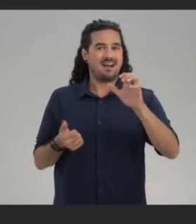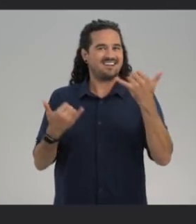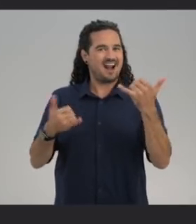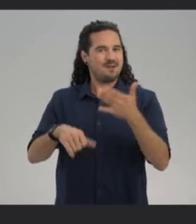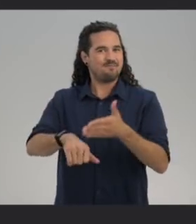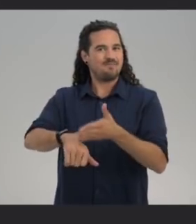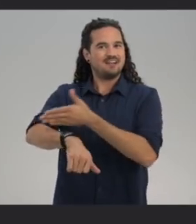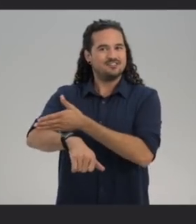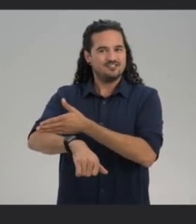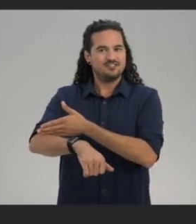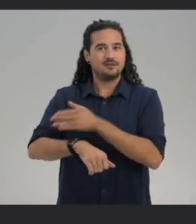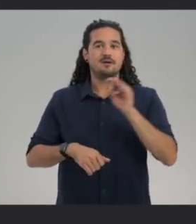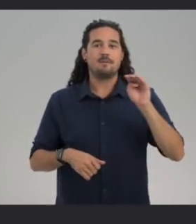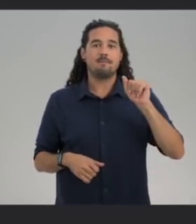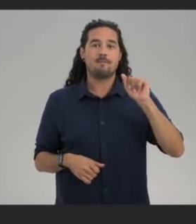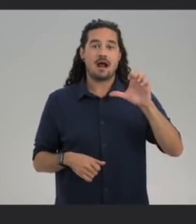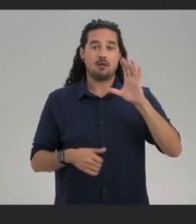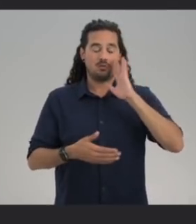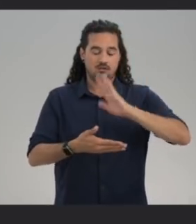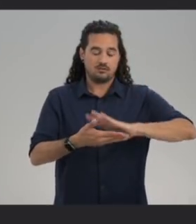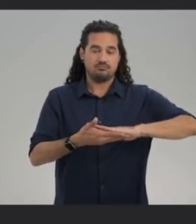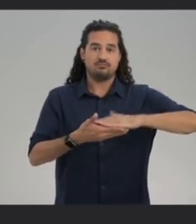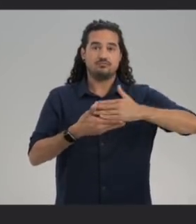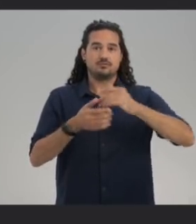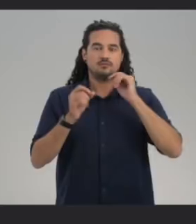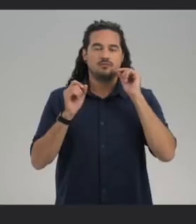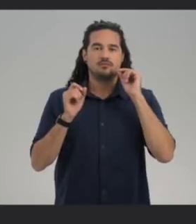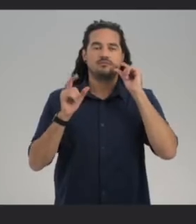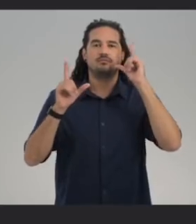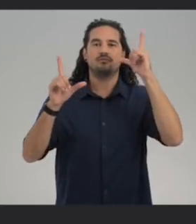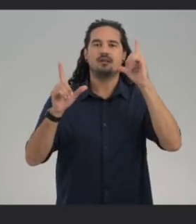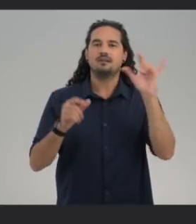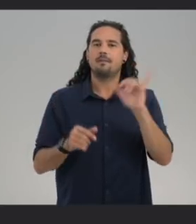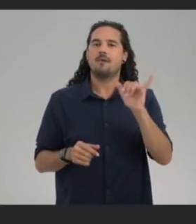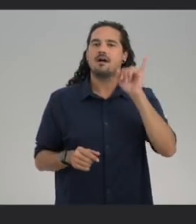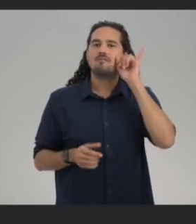Your Mac now instantly wakes from sleep, just like the iPhone and iPad.